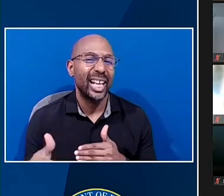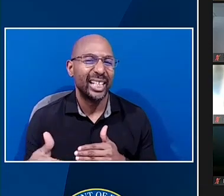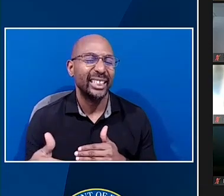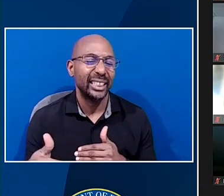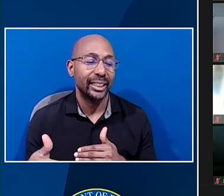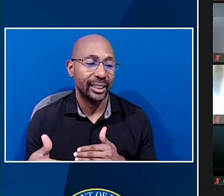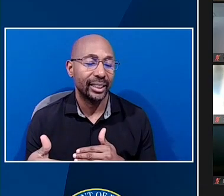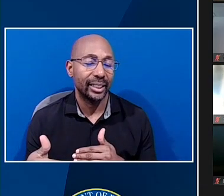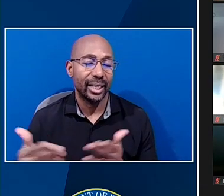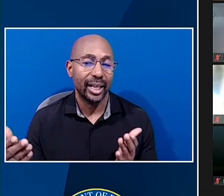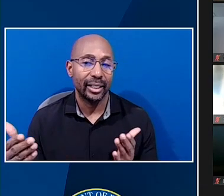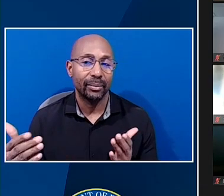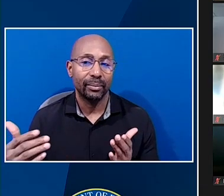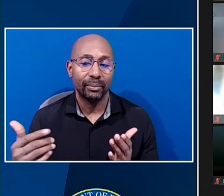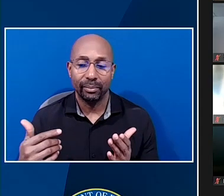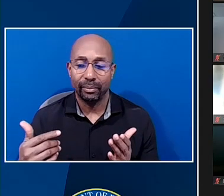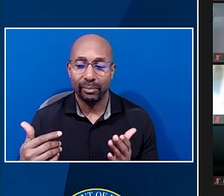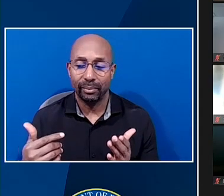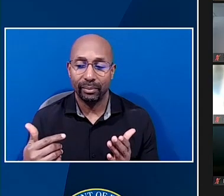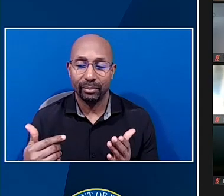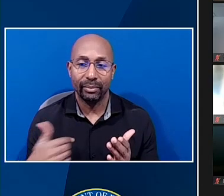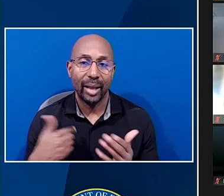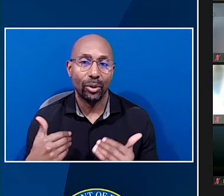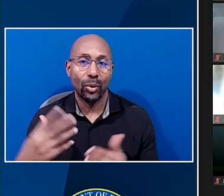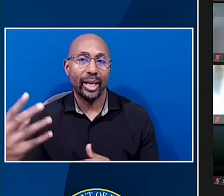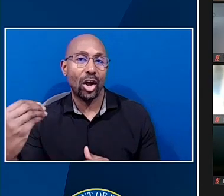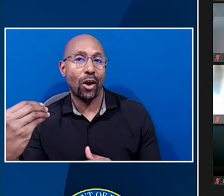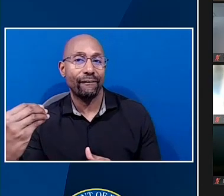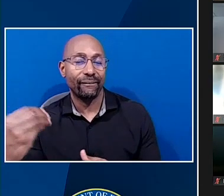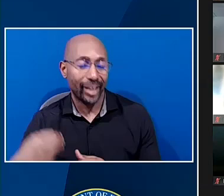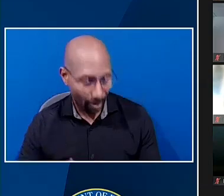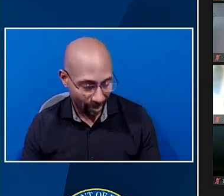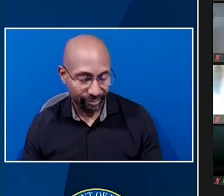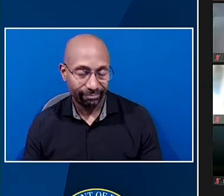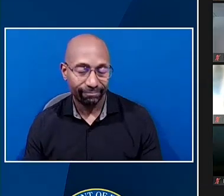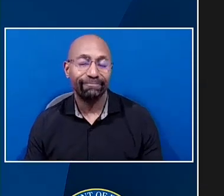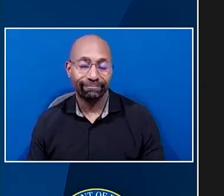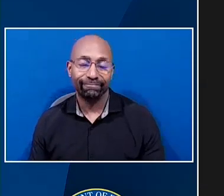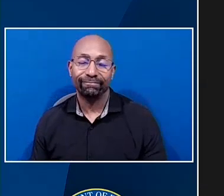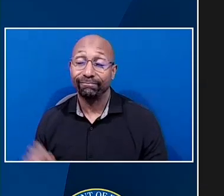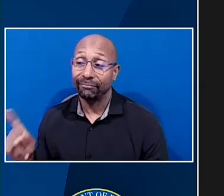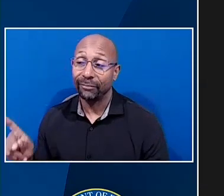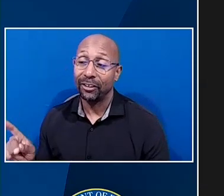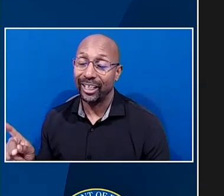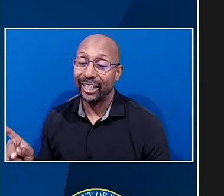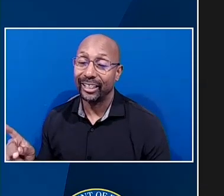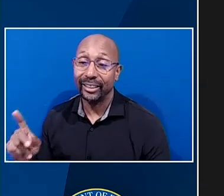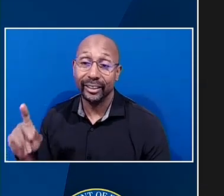So I will go off camera for me. Okay. Hearing no questions or comments, we